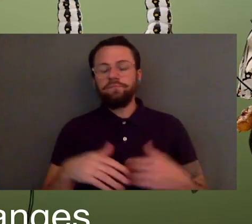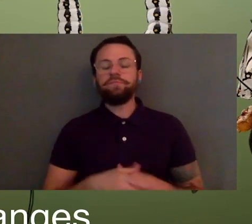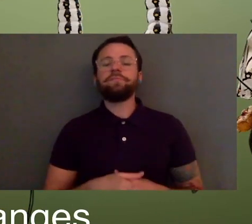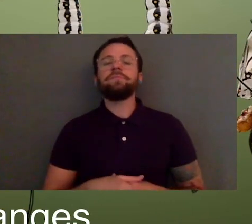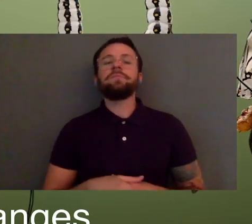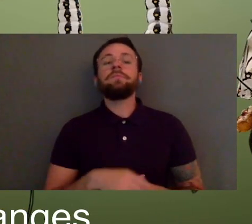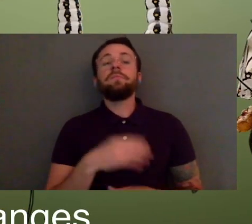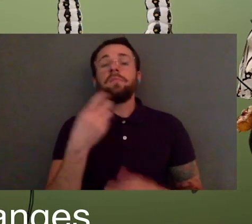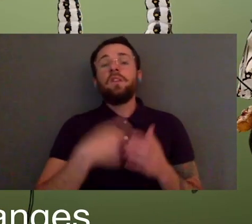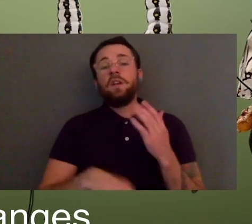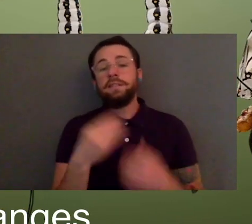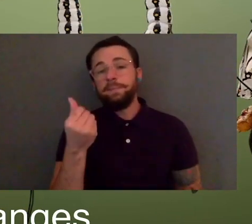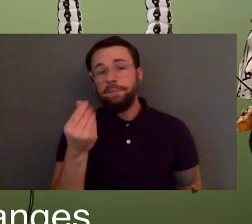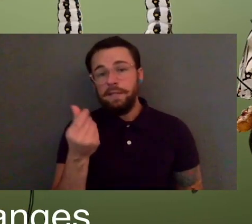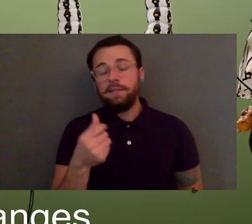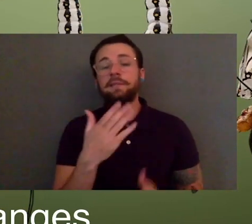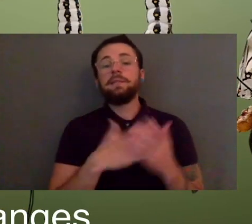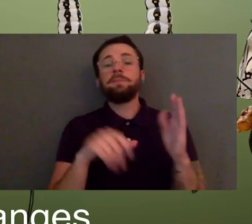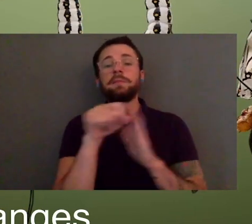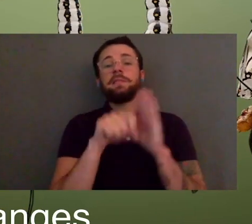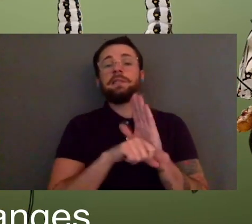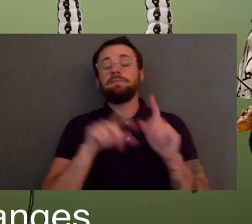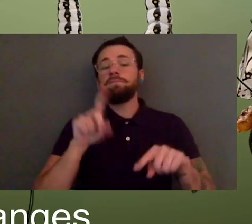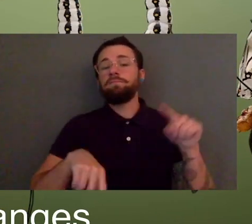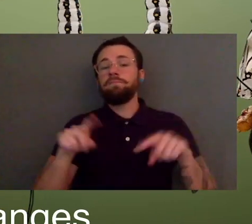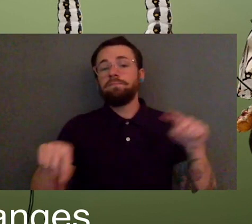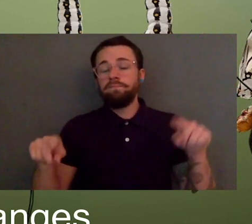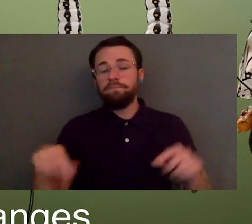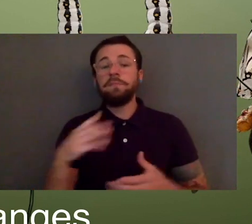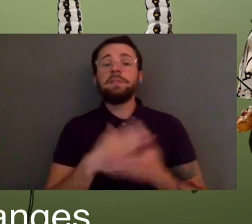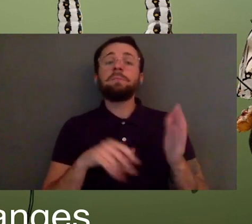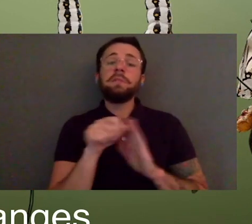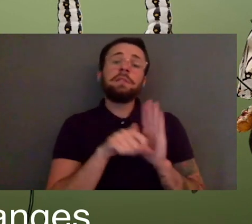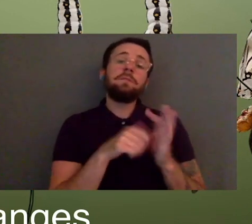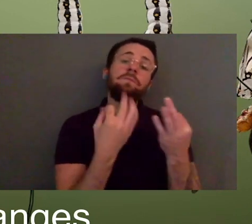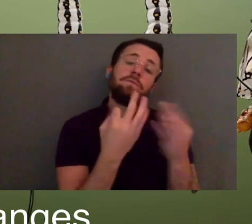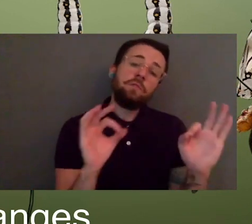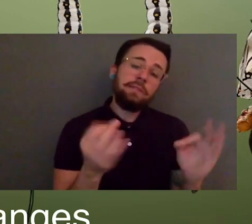like forever away. It was too months, it cost money.